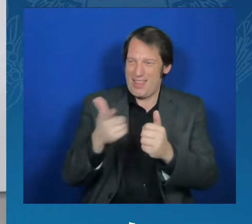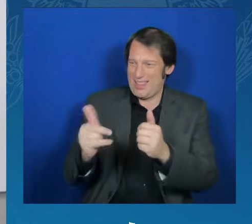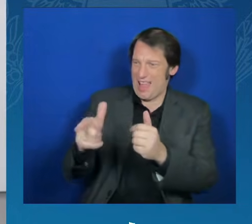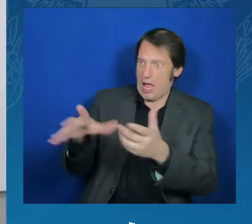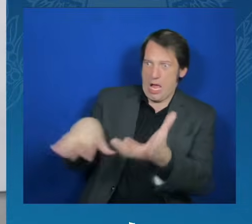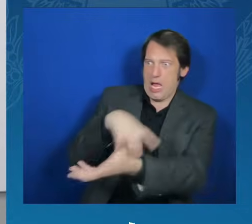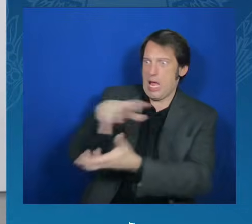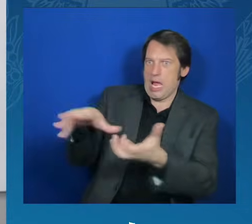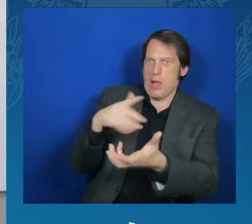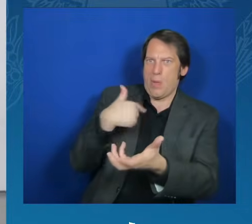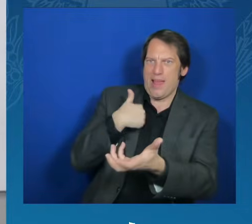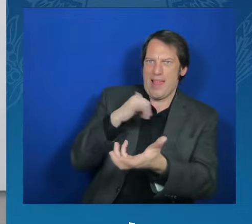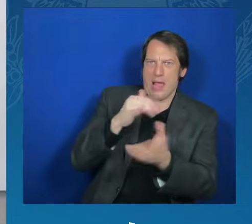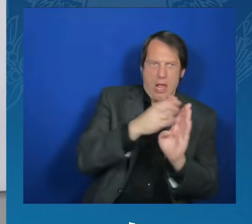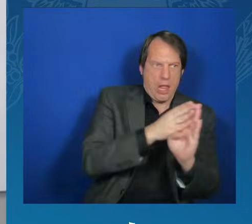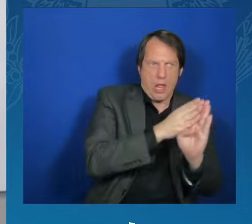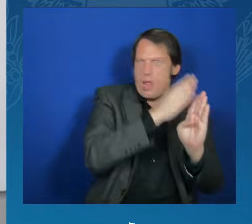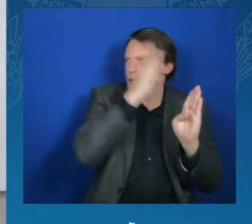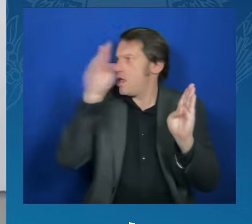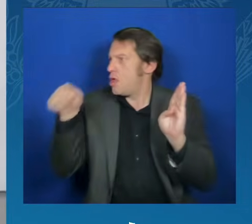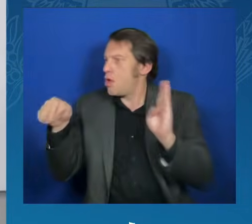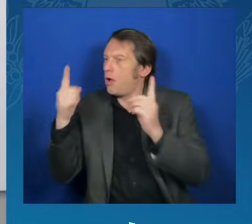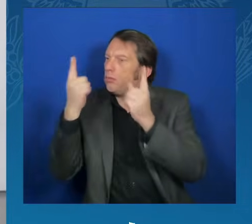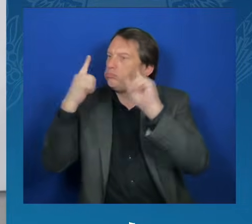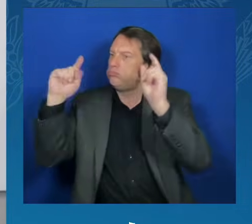living by -- side by side? Is it actually achievable?